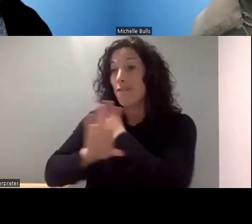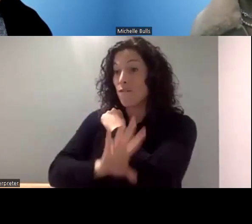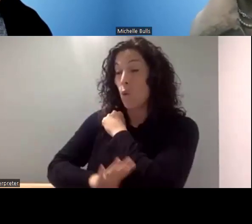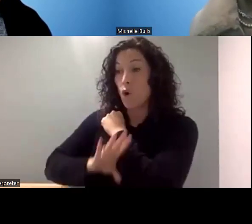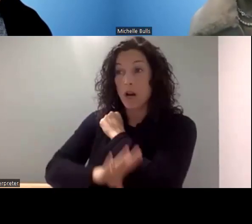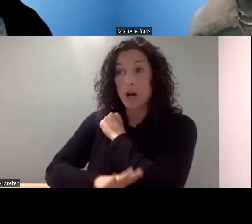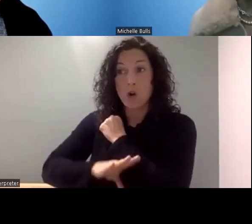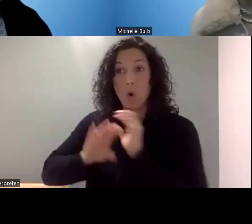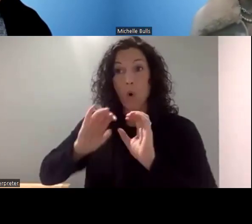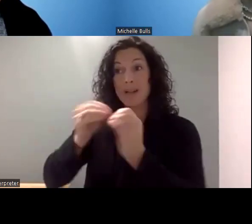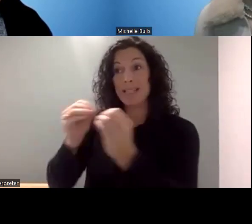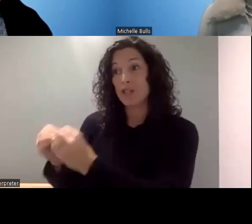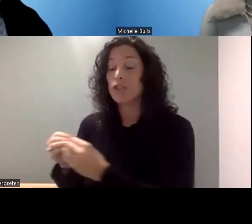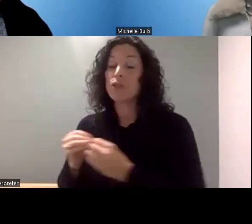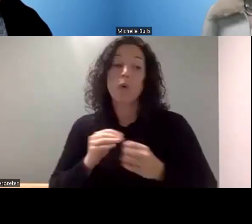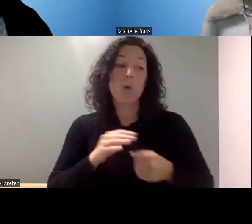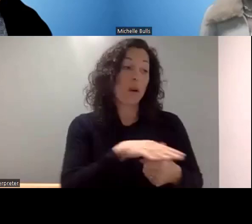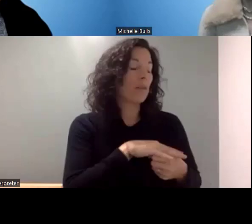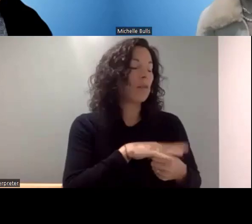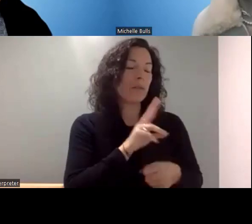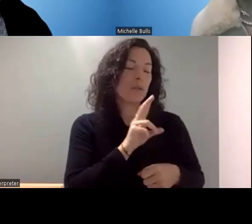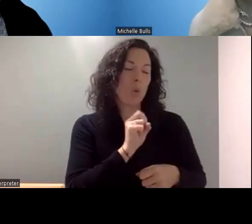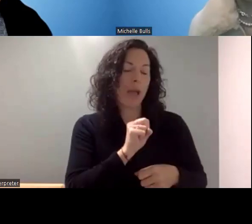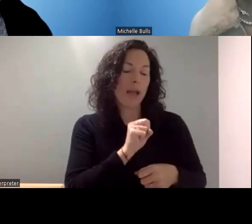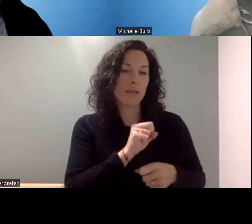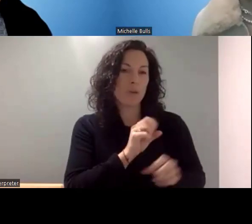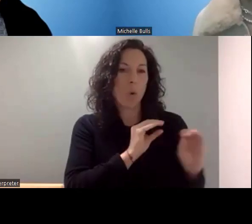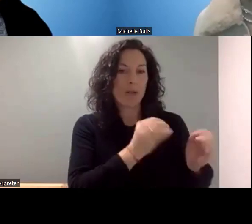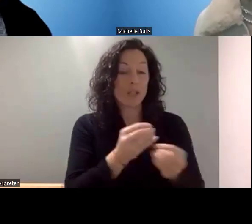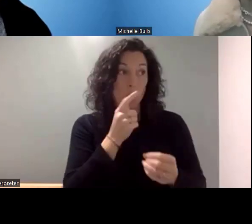or domestic organizations that are adding foreign components,